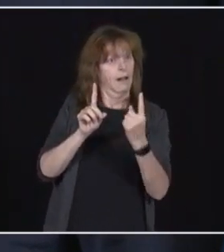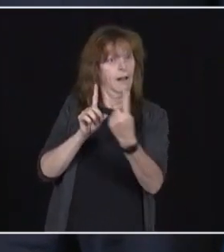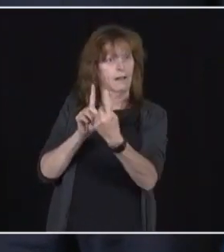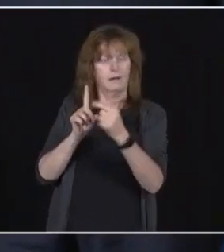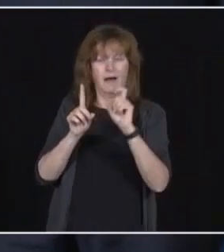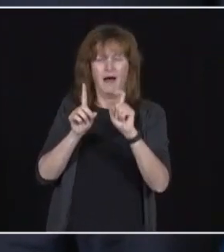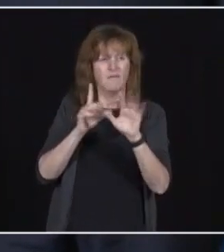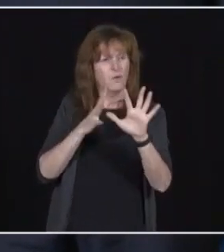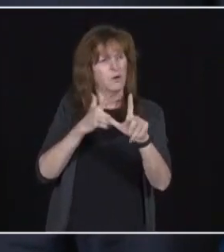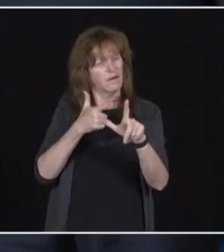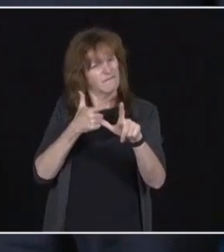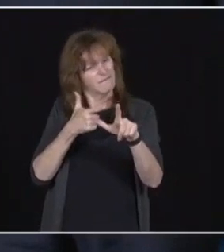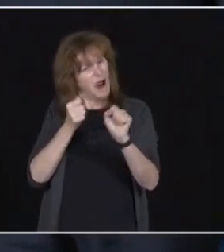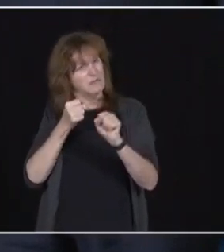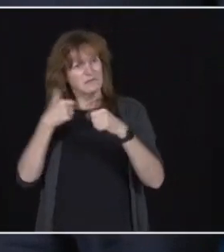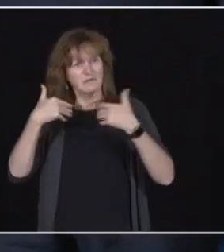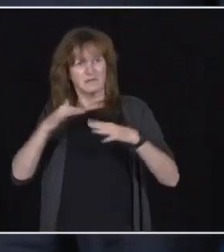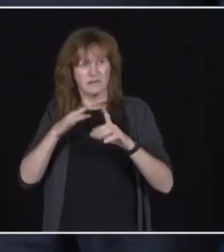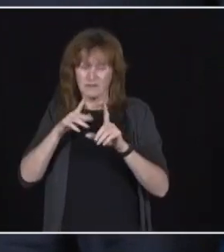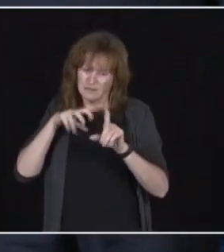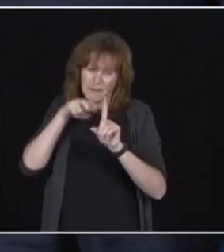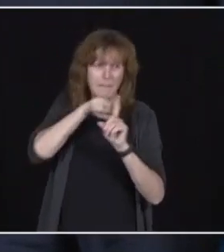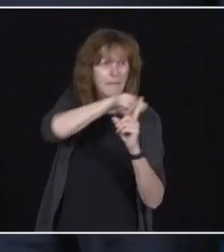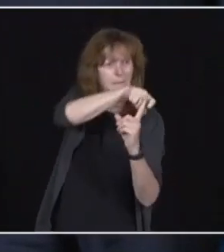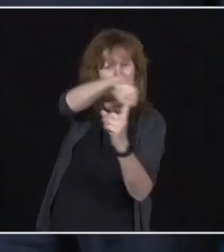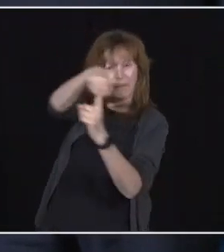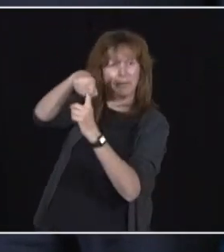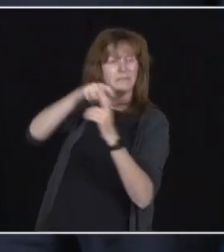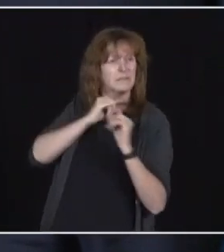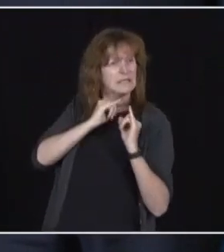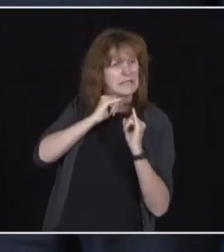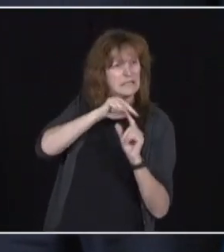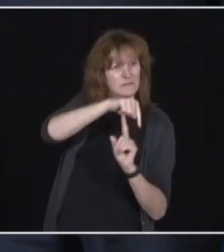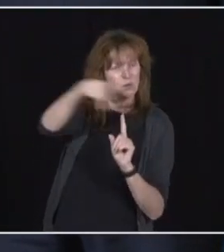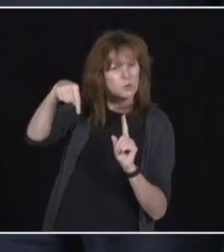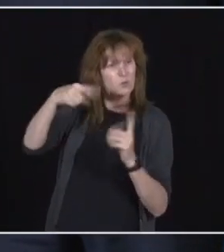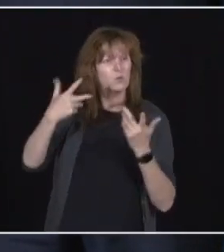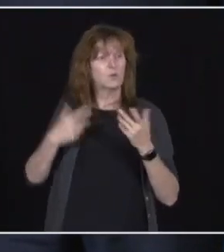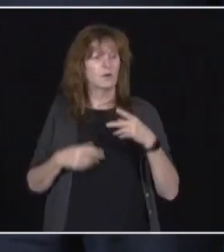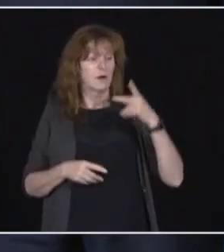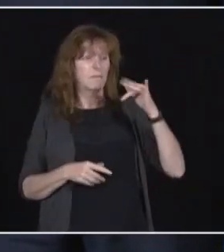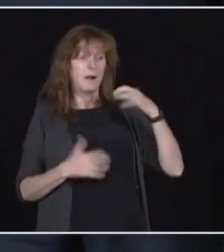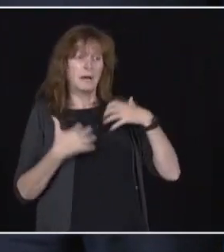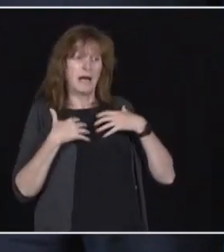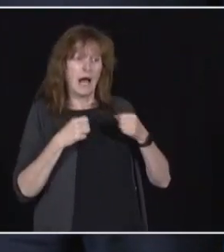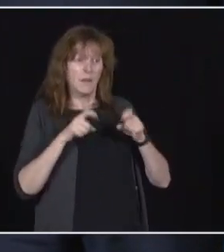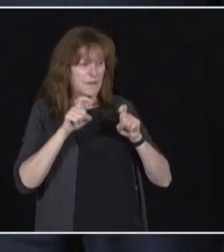is expected to increase. As they do, it is never been more important to ensure that Ontario residents and Public